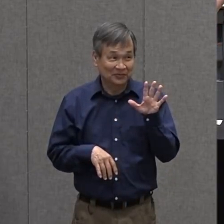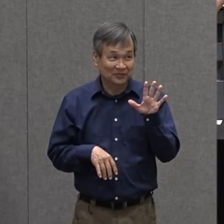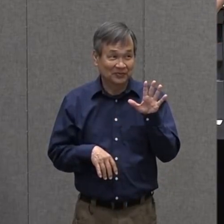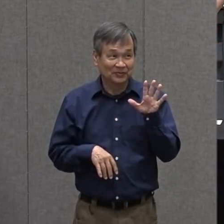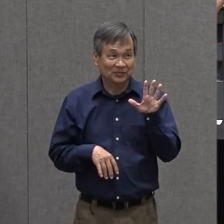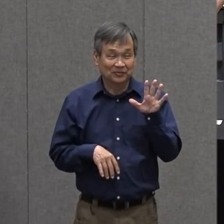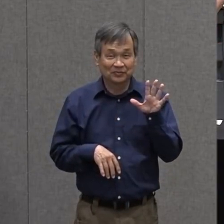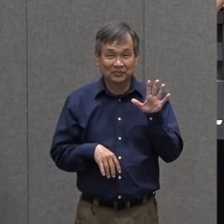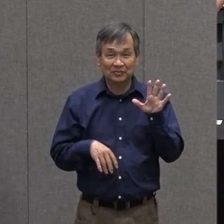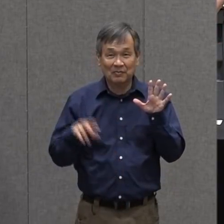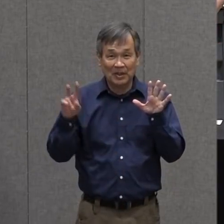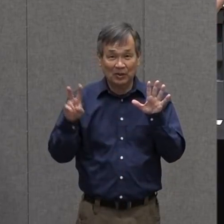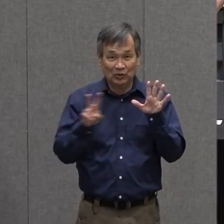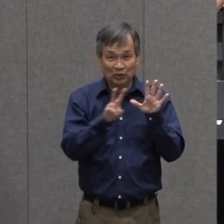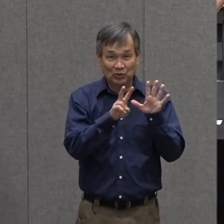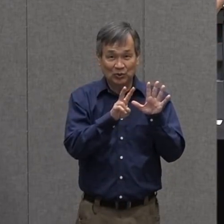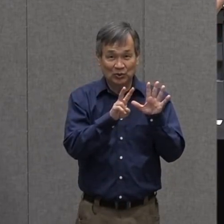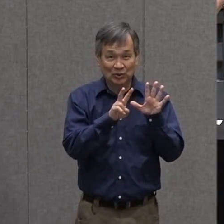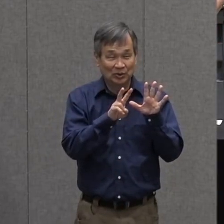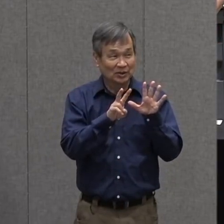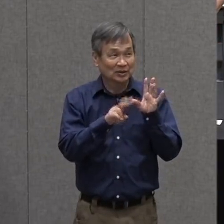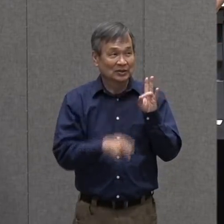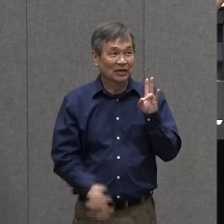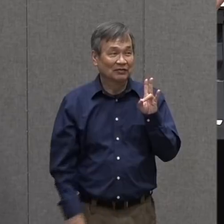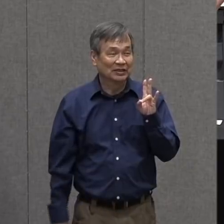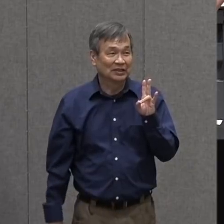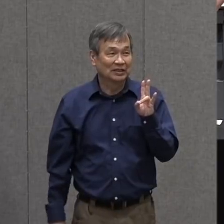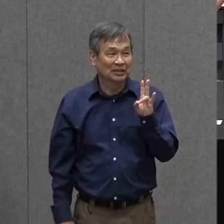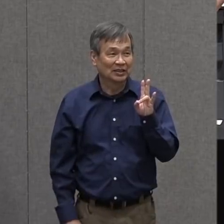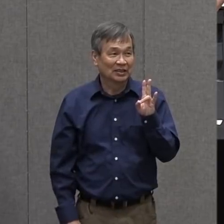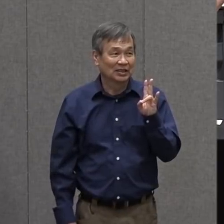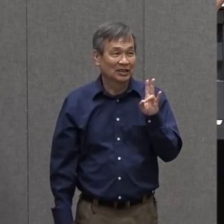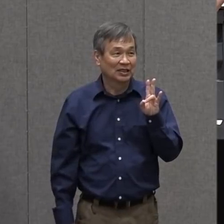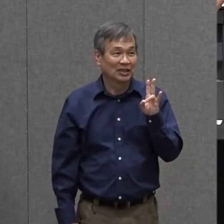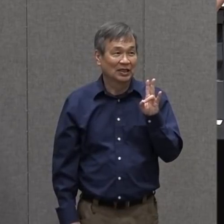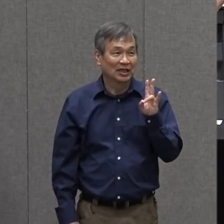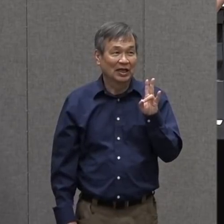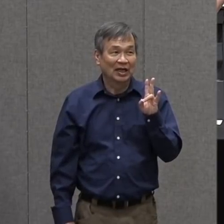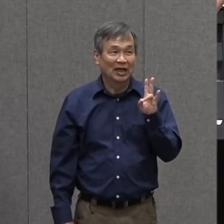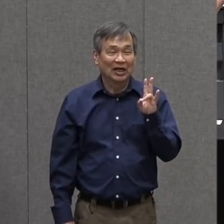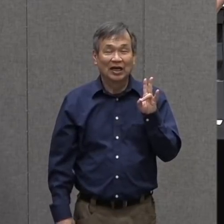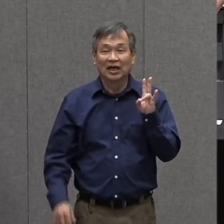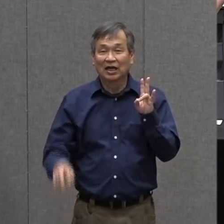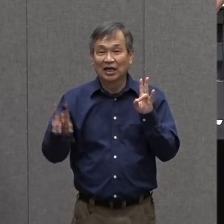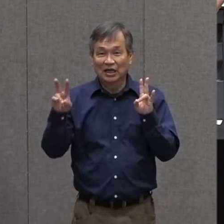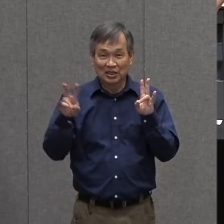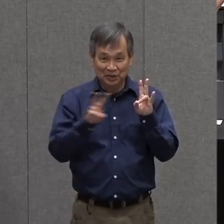Plus two, Thank you for helping me out there. Plus another 2, is,